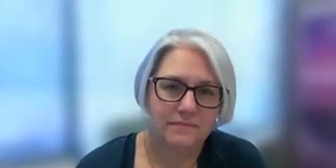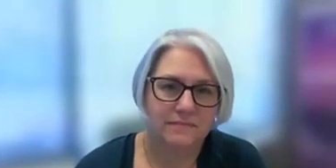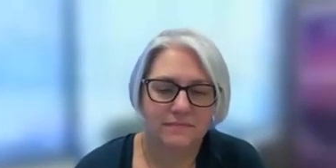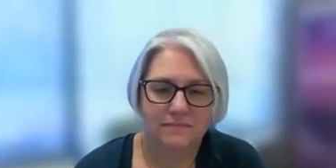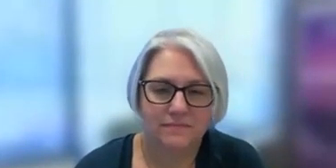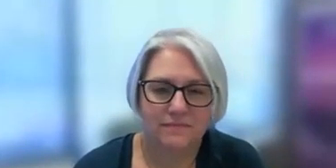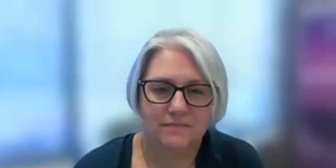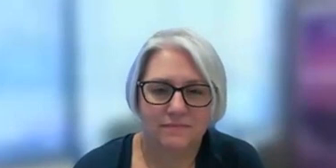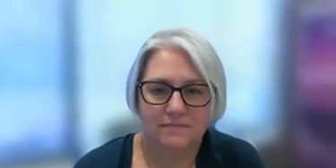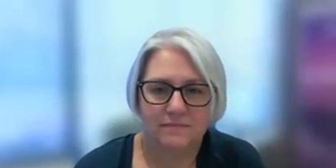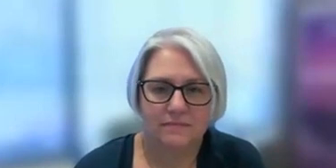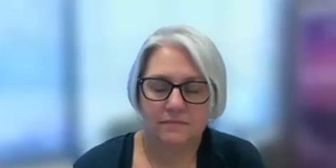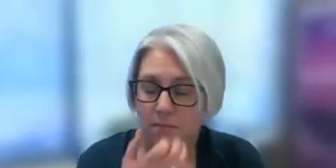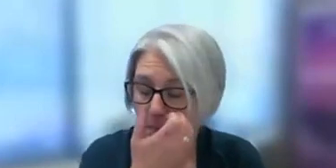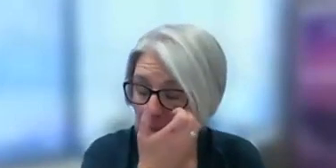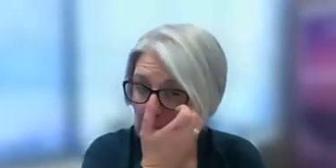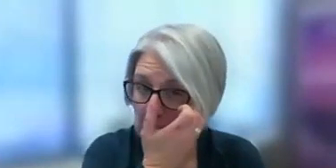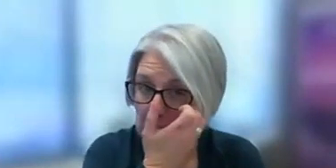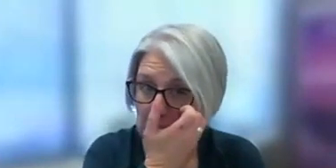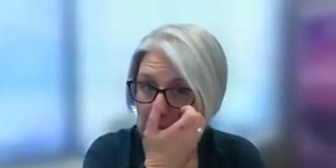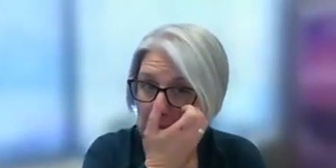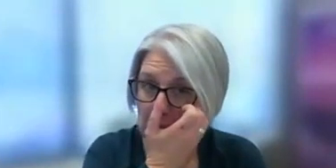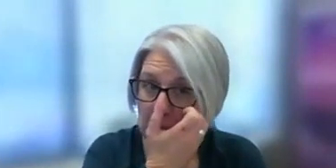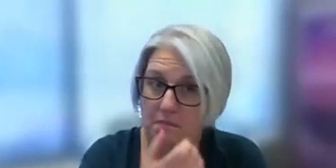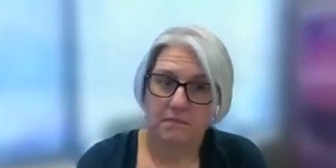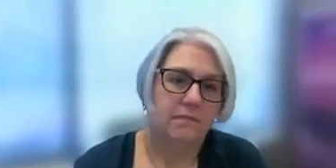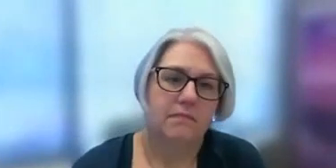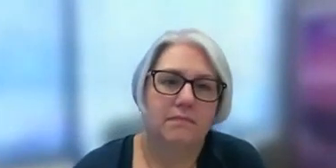Heather holds a Master's degree in gerontology from Simon Fraser University